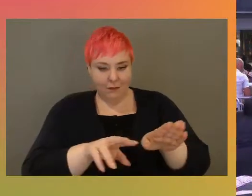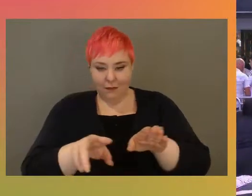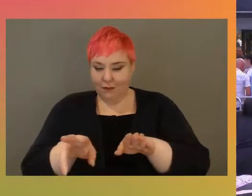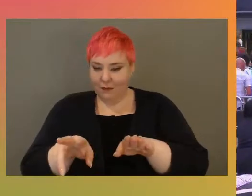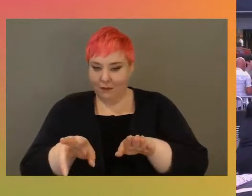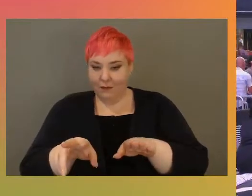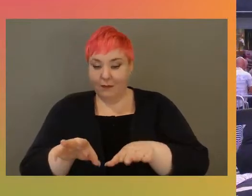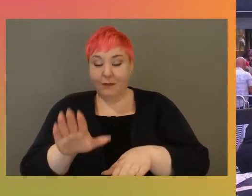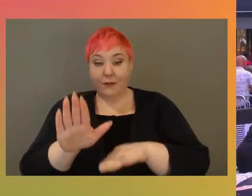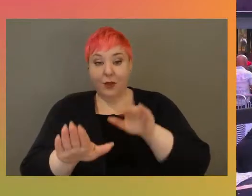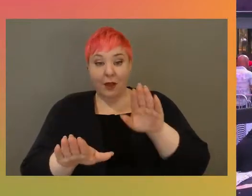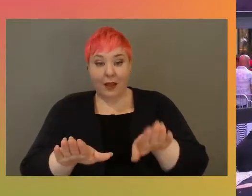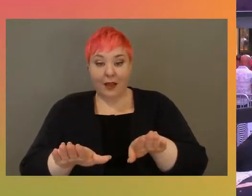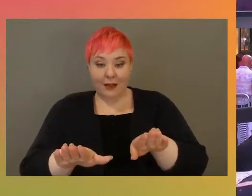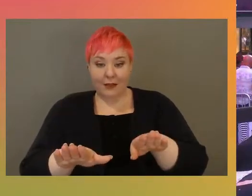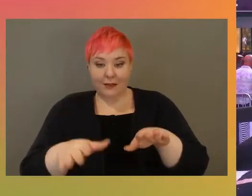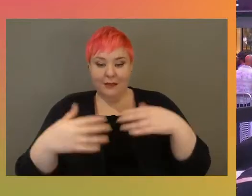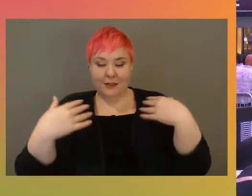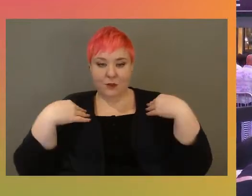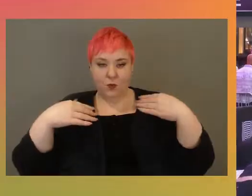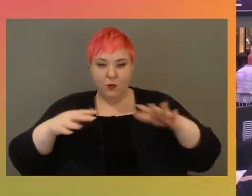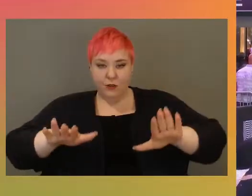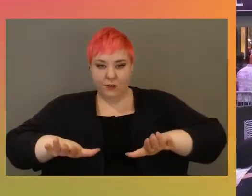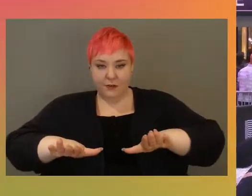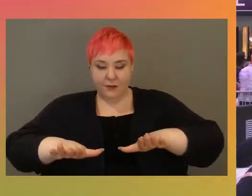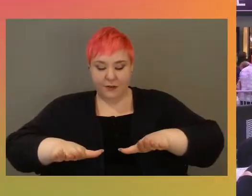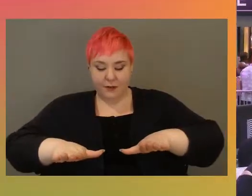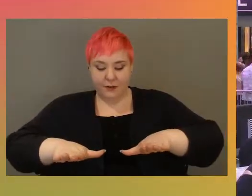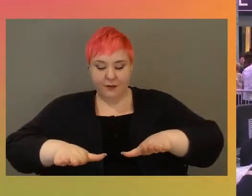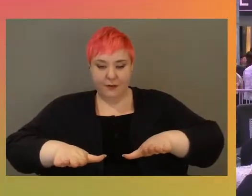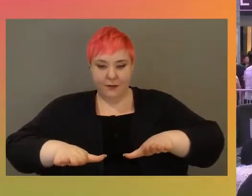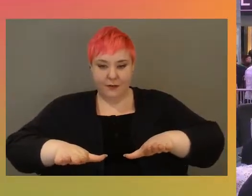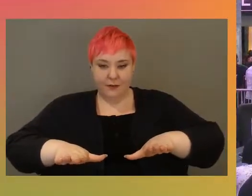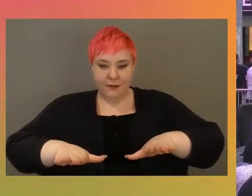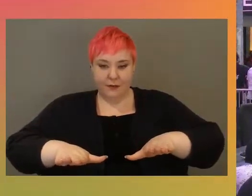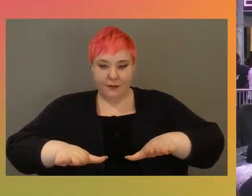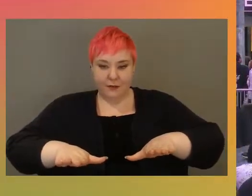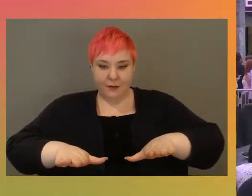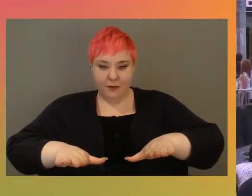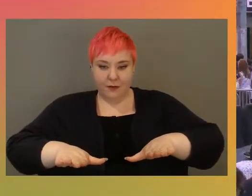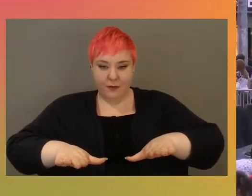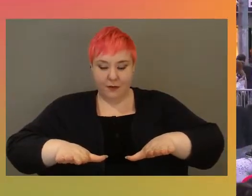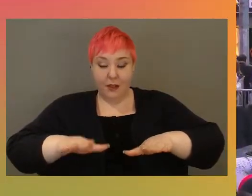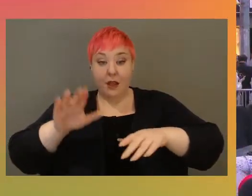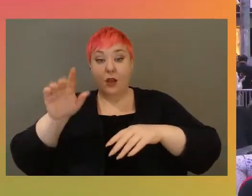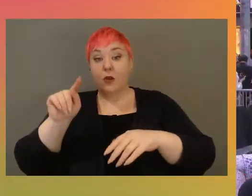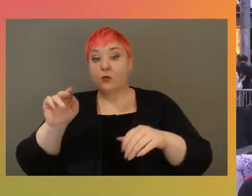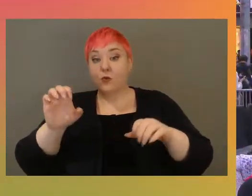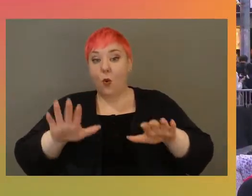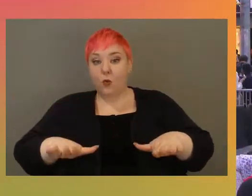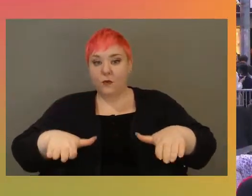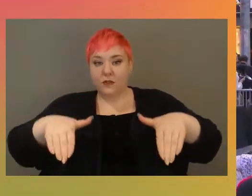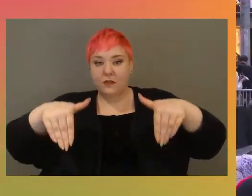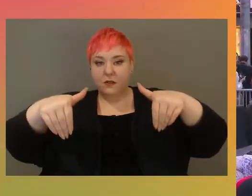HANDS. TURN CLOCKWISE. TAKE YOUR HANDS